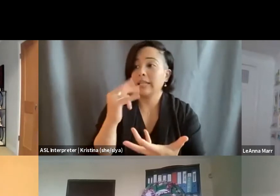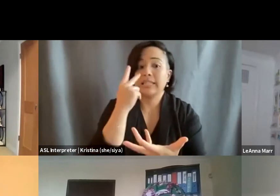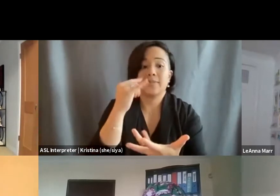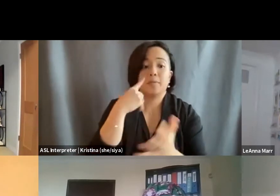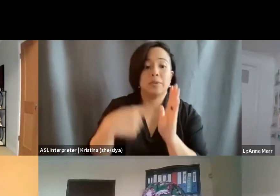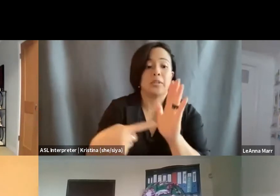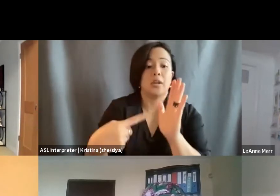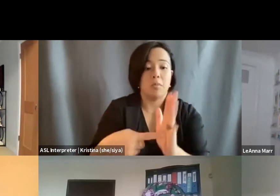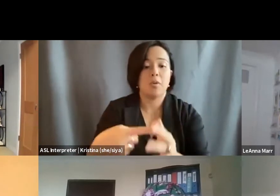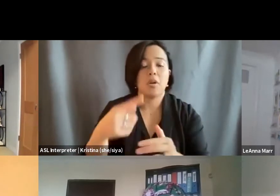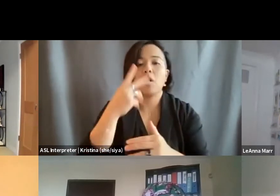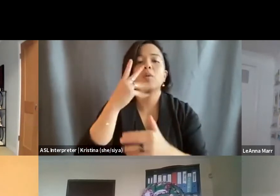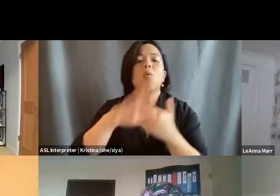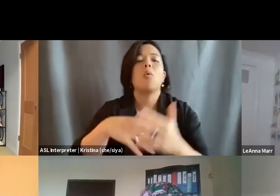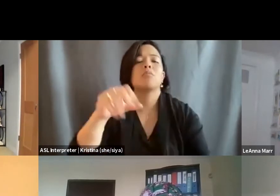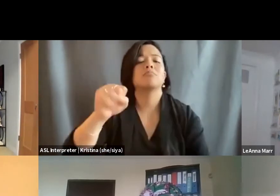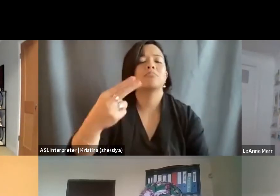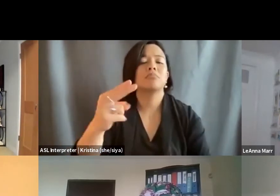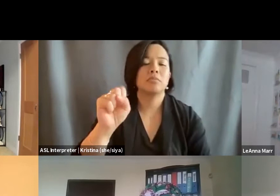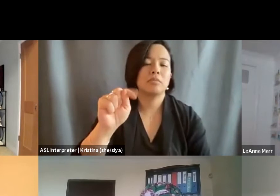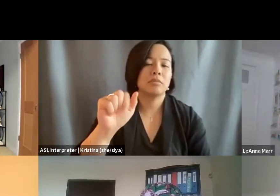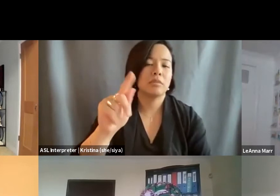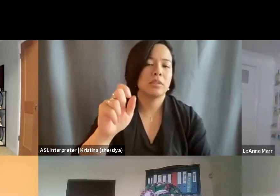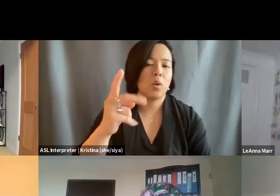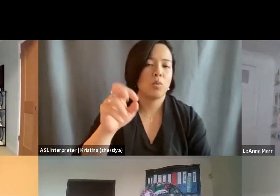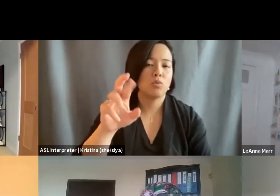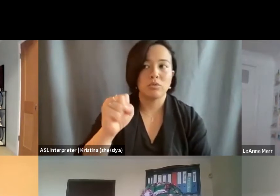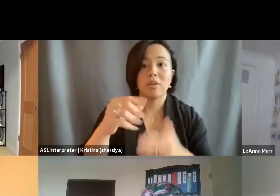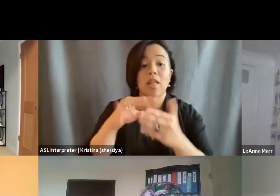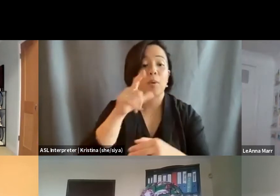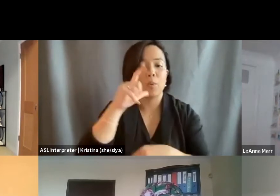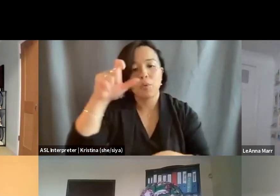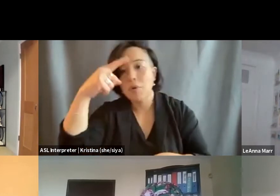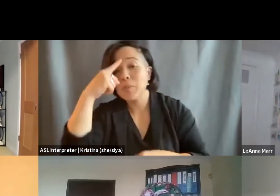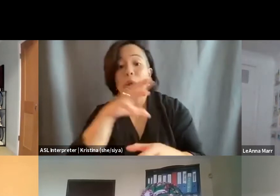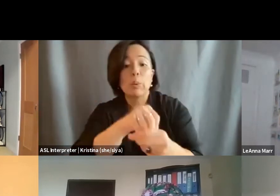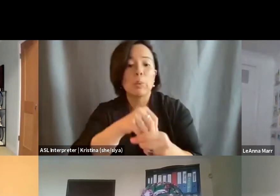all the stakeholders led by government, including development partners, private sector